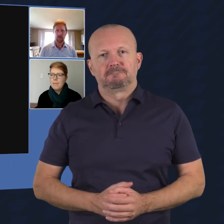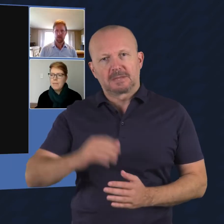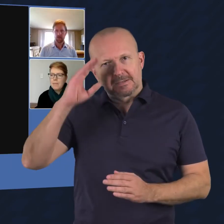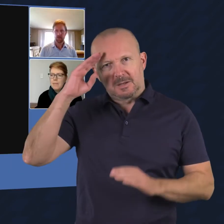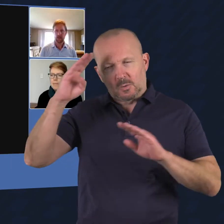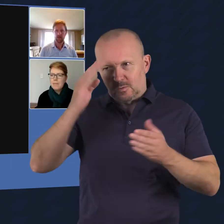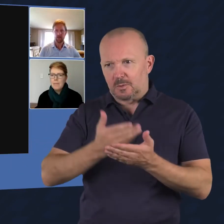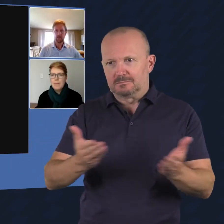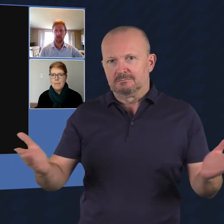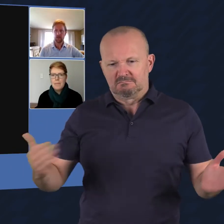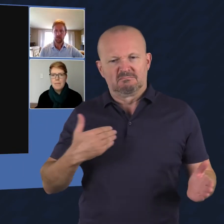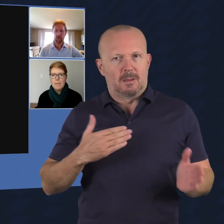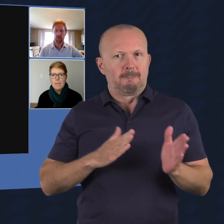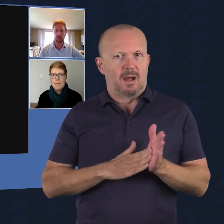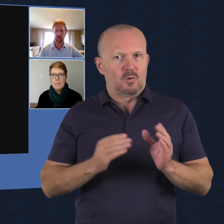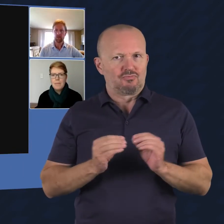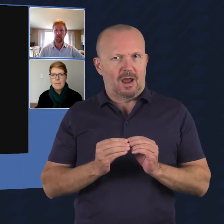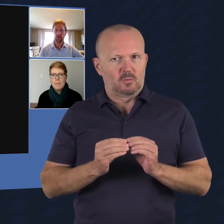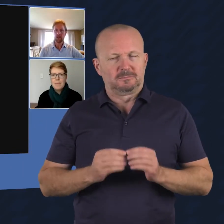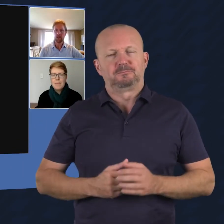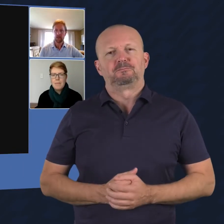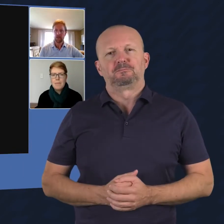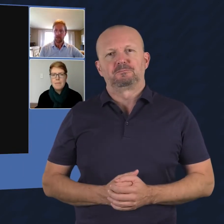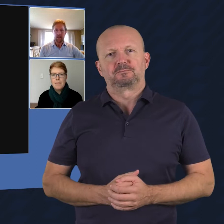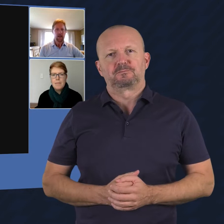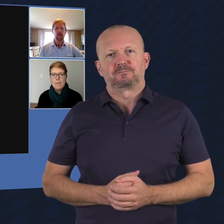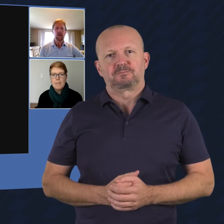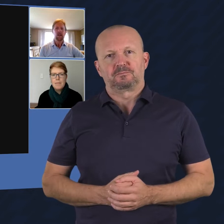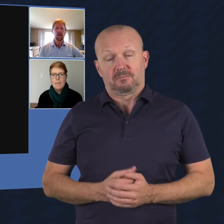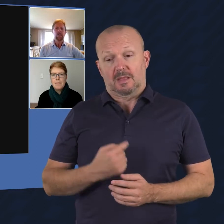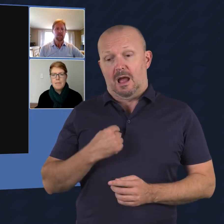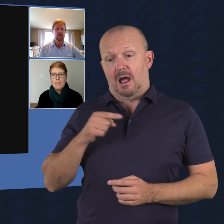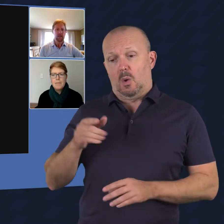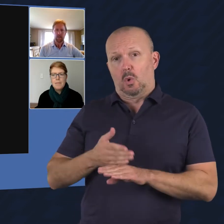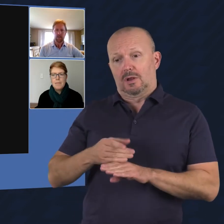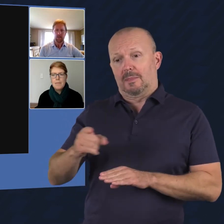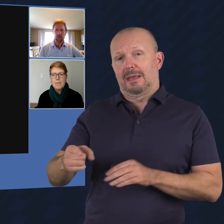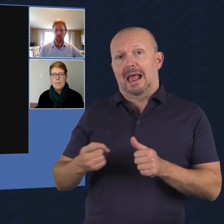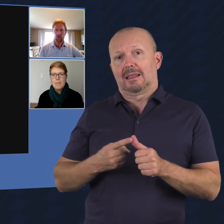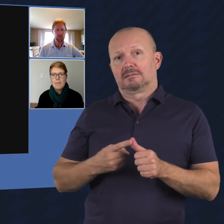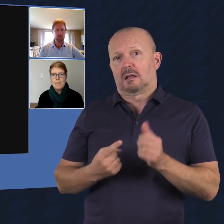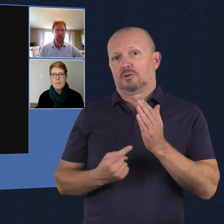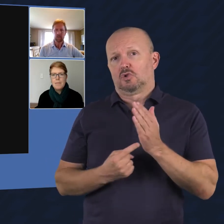Tēna koutou katoa. Ko Michael Brown tōku ingoa. At the Alexander Turnbull Library,